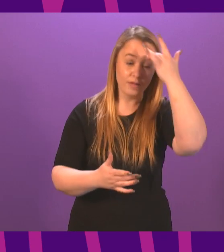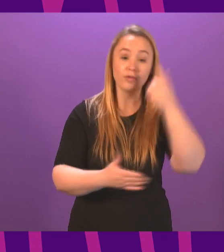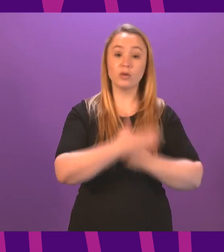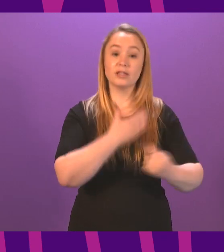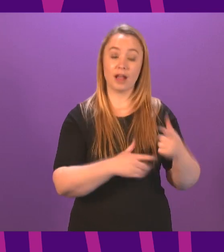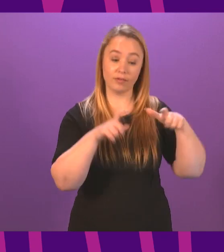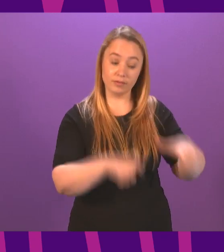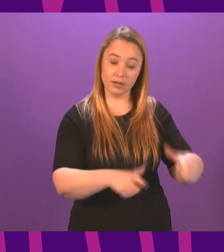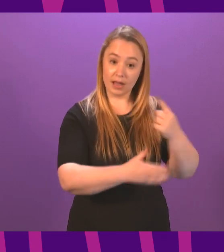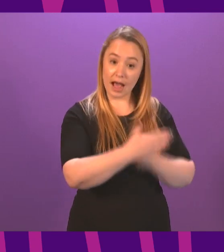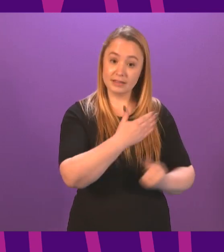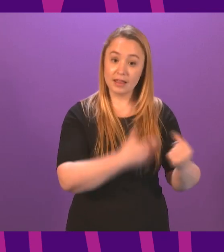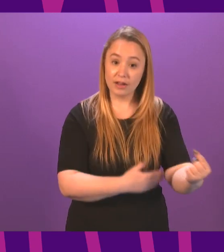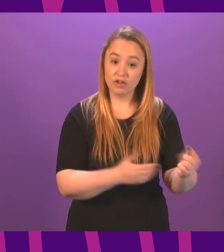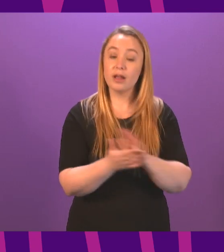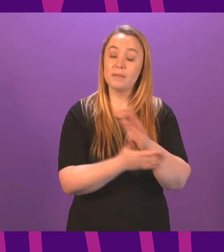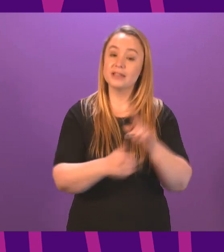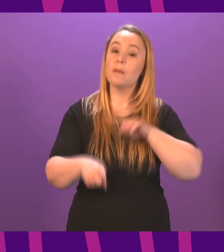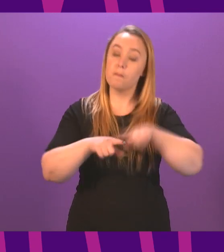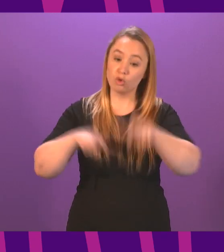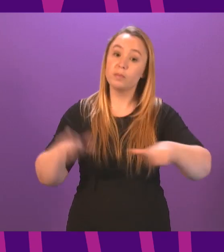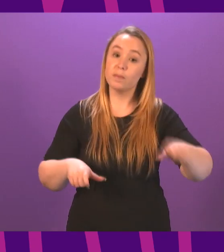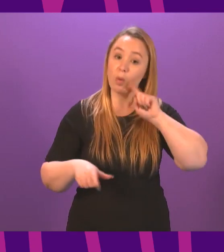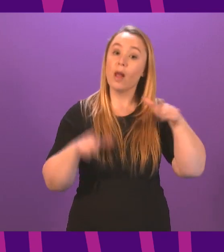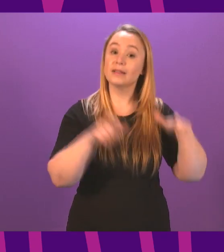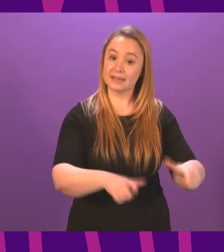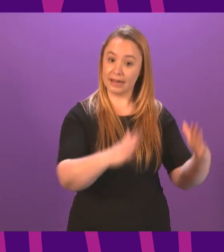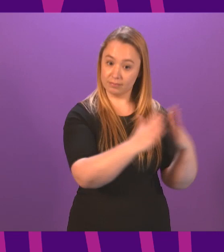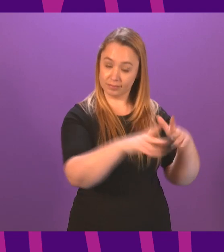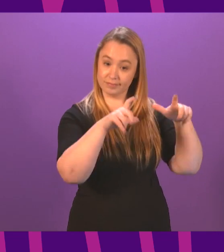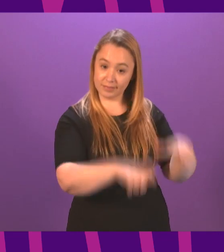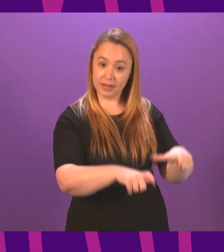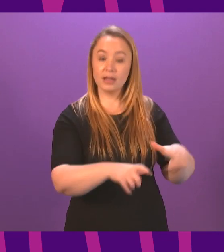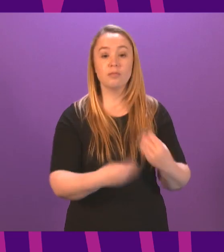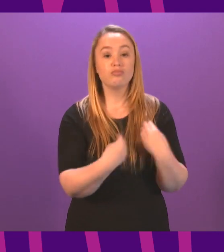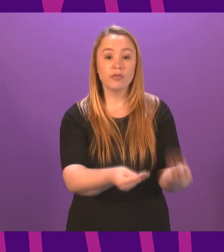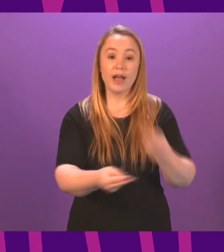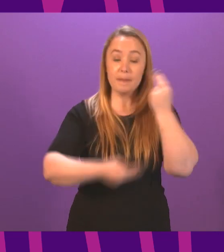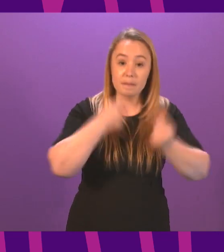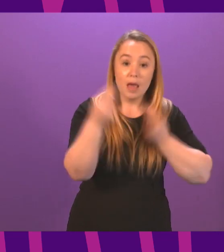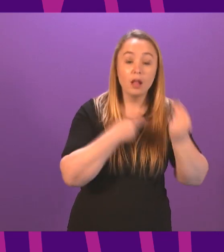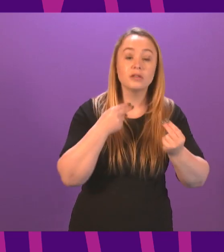compliance, as New Zealand has found. Indeed, that can also provide meals, medical care and laundry services free of charge.